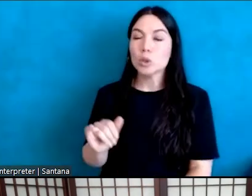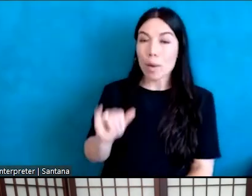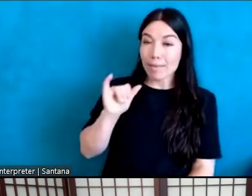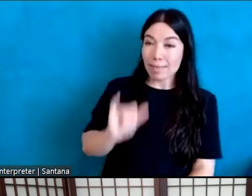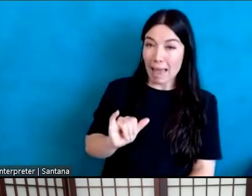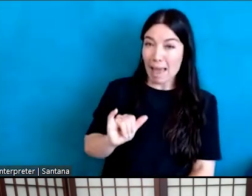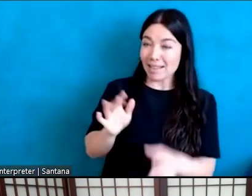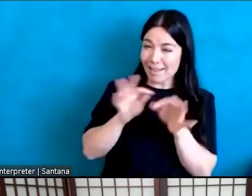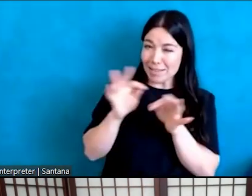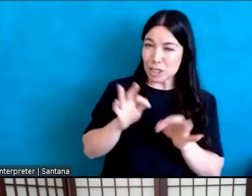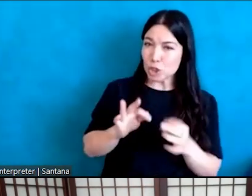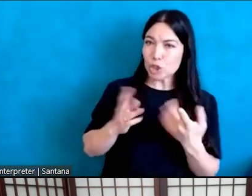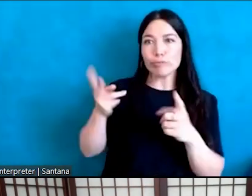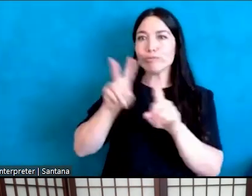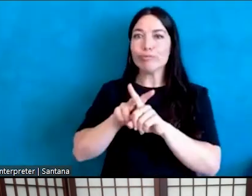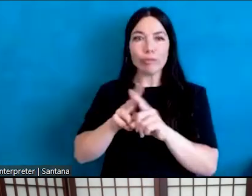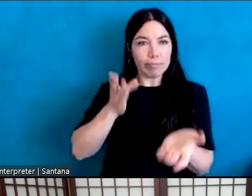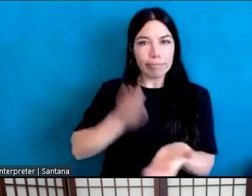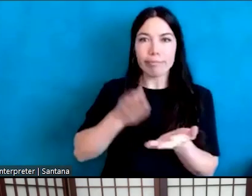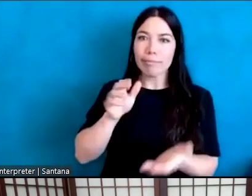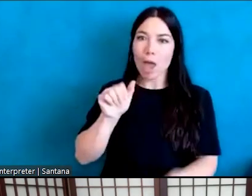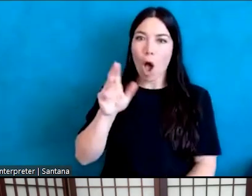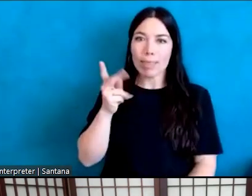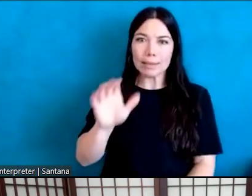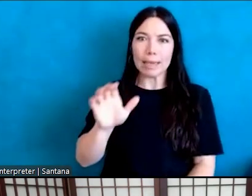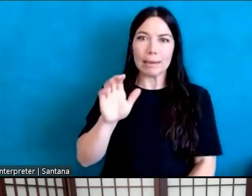By extension, what we're saying is that all Miami people are inauthentic.